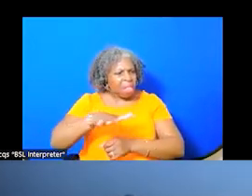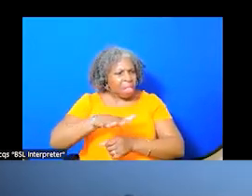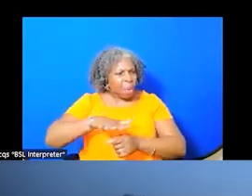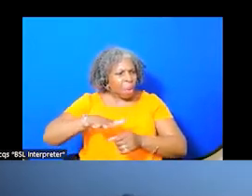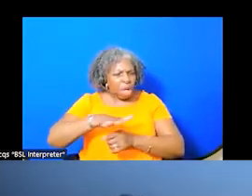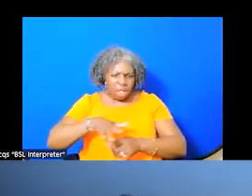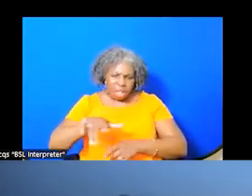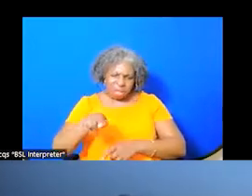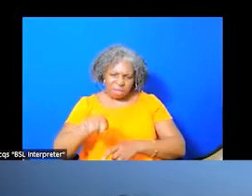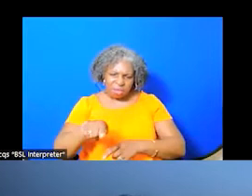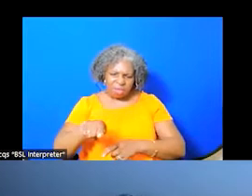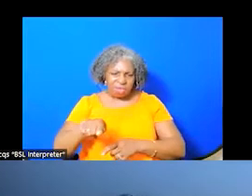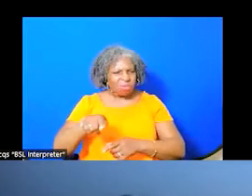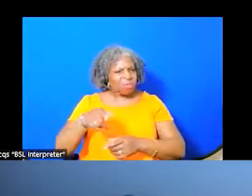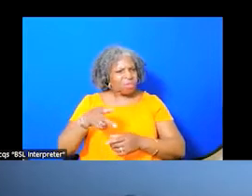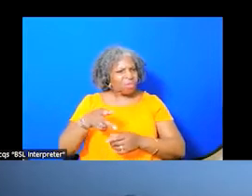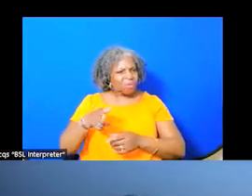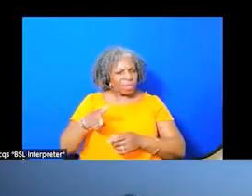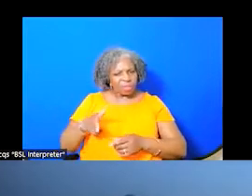How far do you have to walk to actually leave that local area?